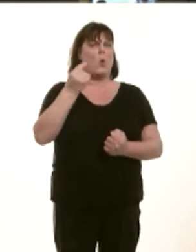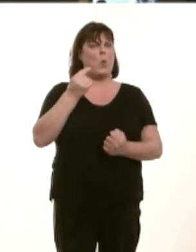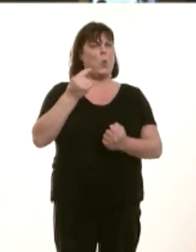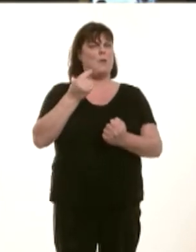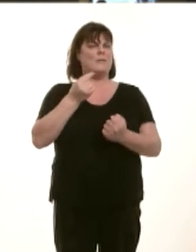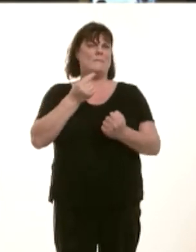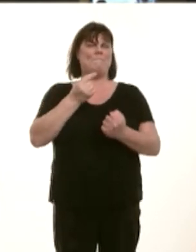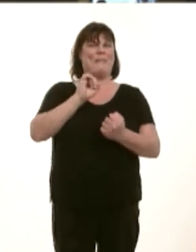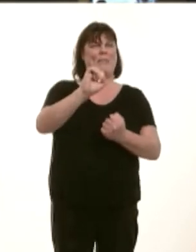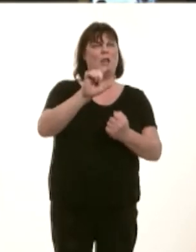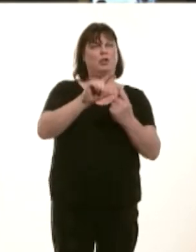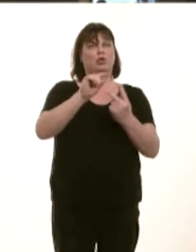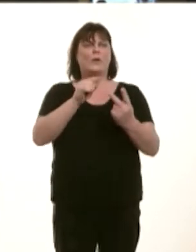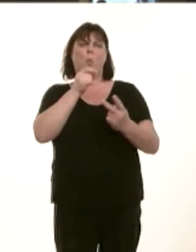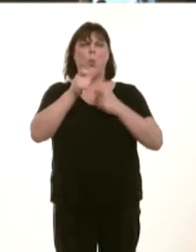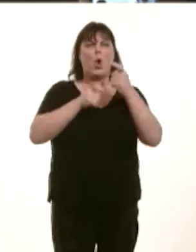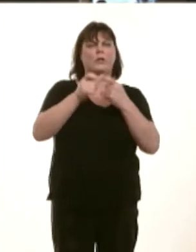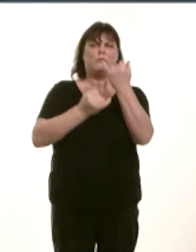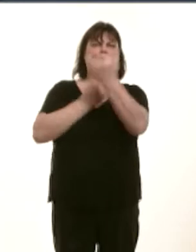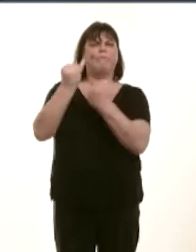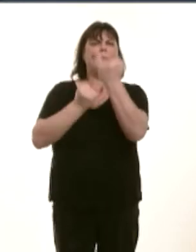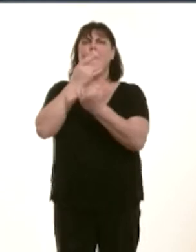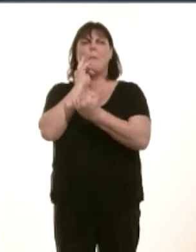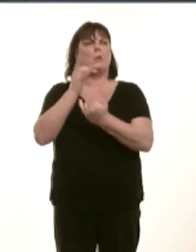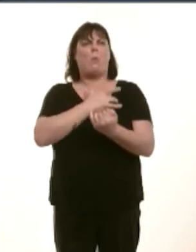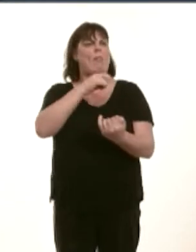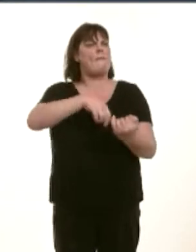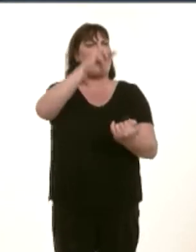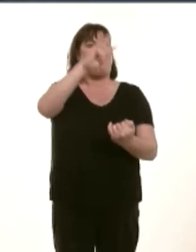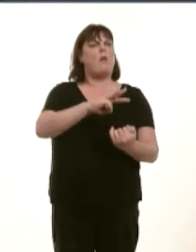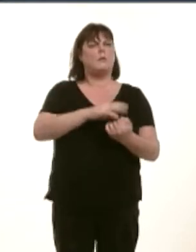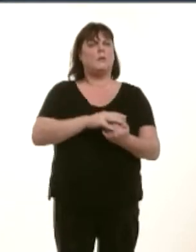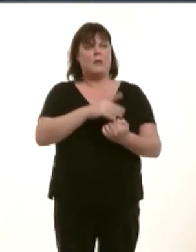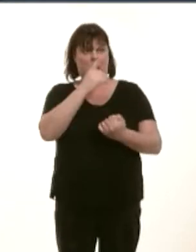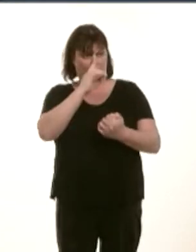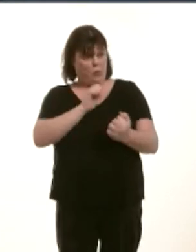our communities in Wales. First Minister, will you join me in condemning recent comments